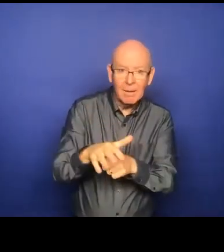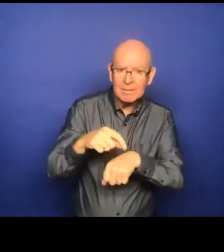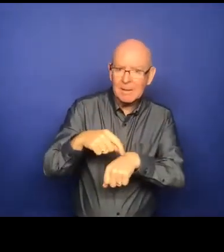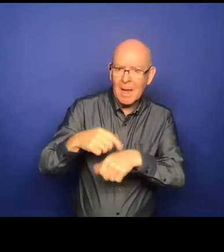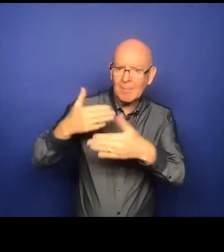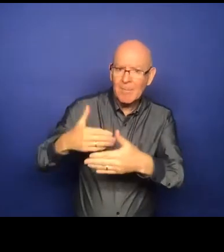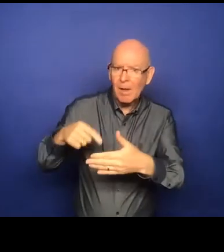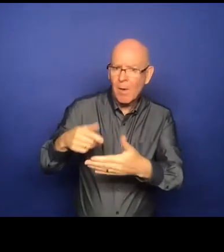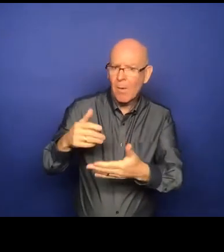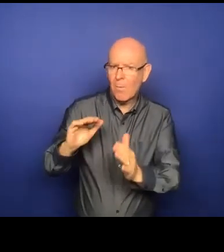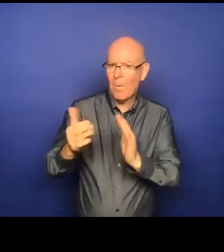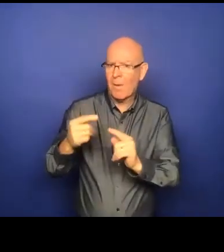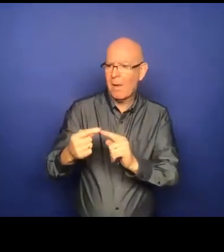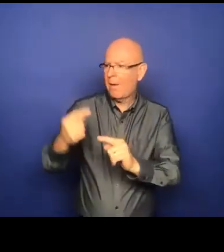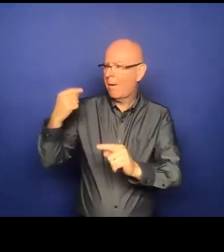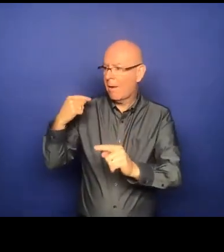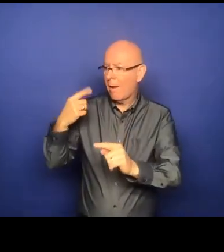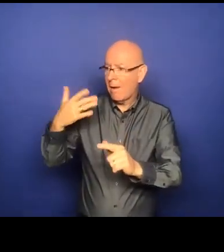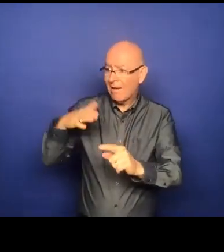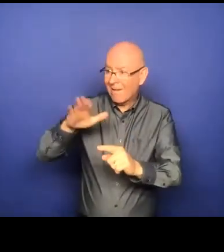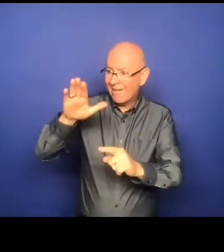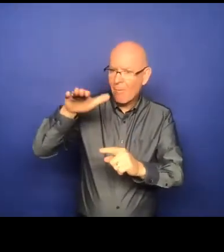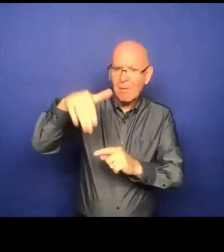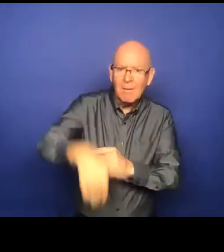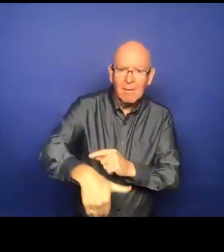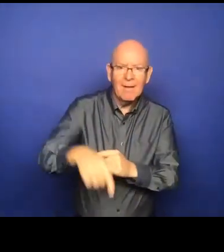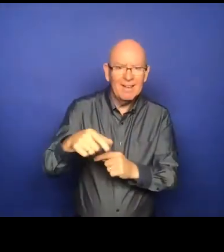Now, while COVID-19 has increased the need for